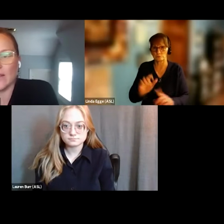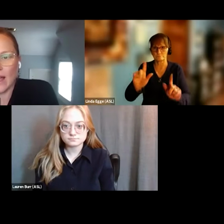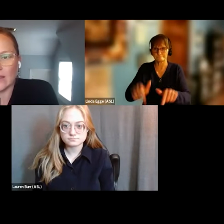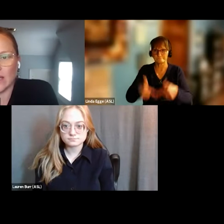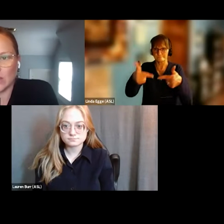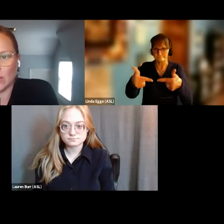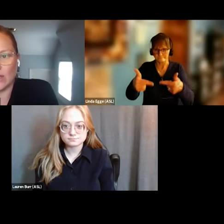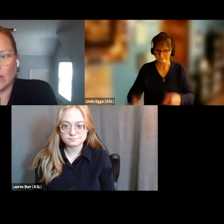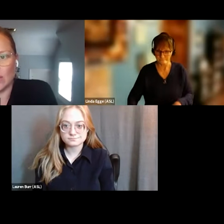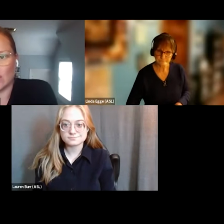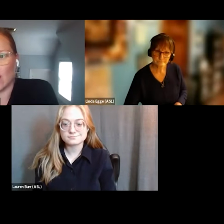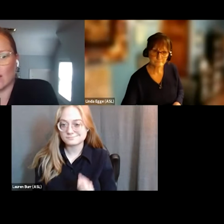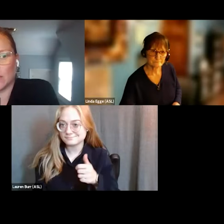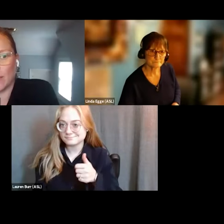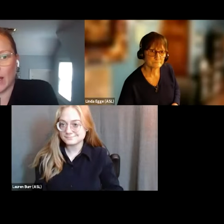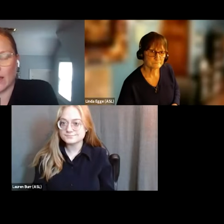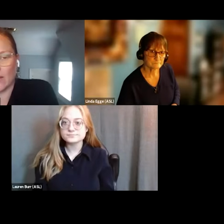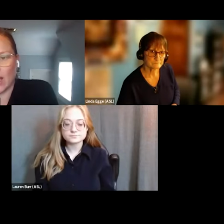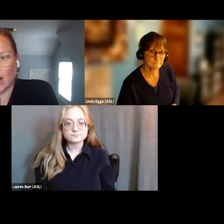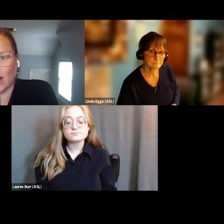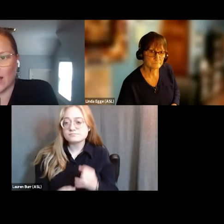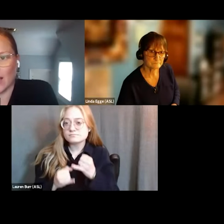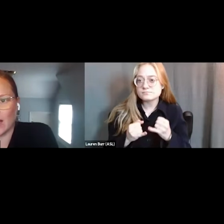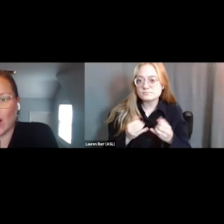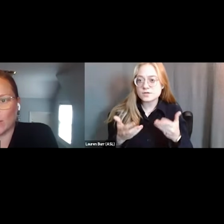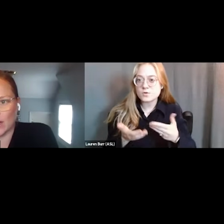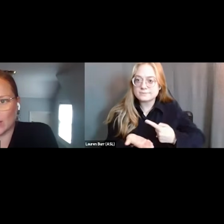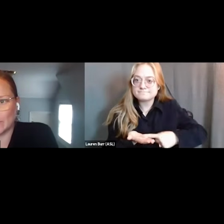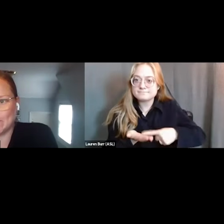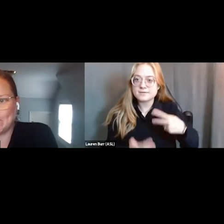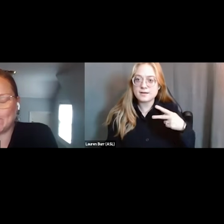And then lastly, I just wanna introduce this concept of palliative care and harm reduction.